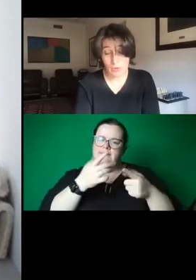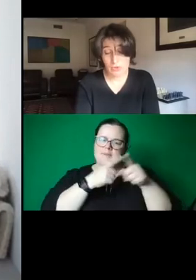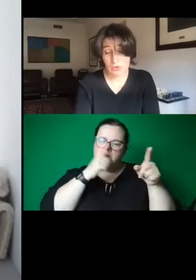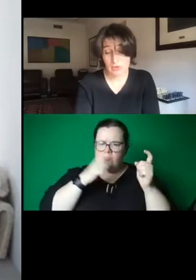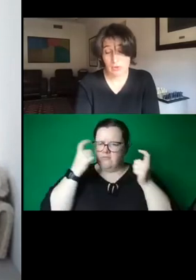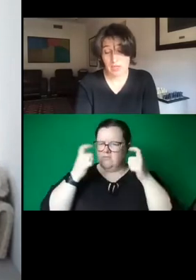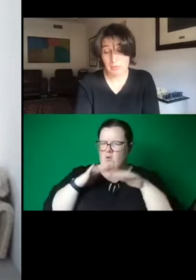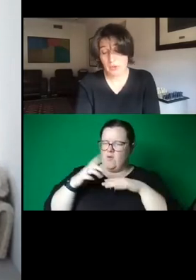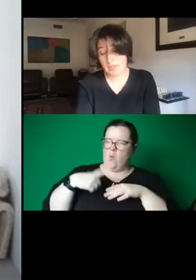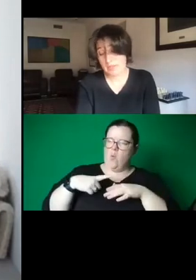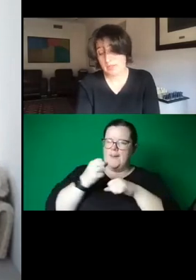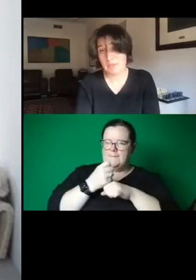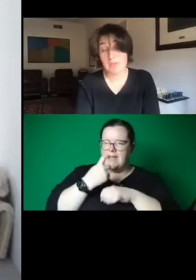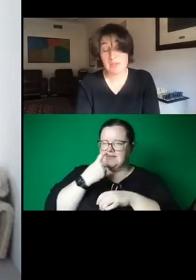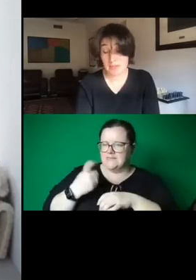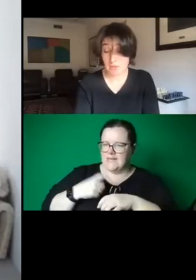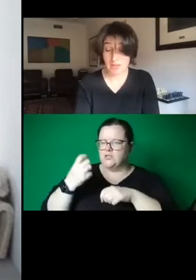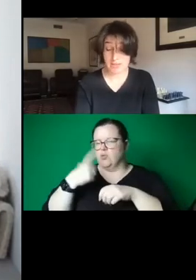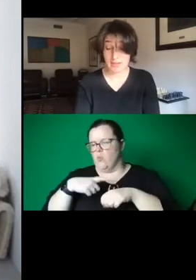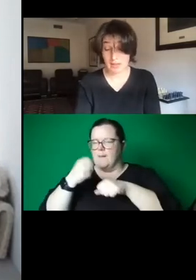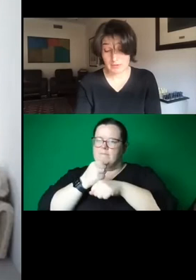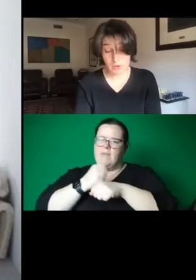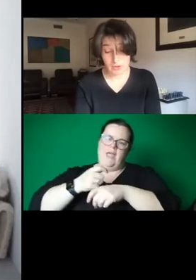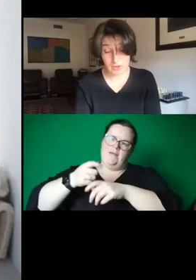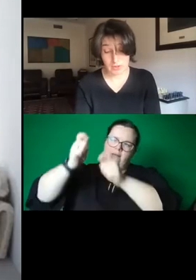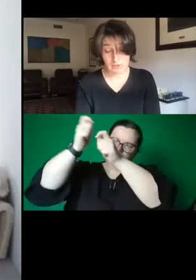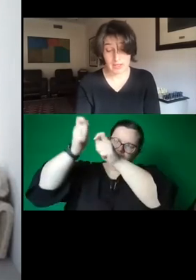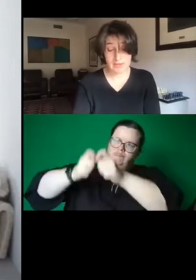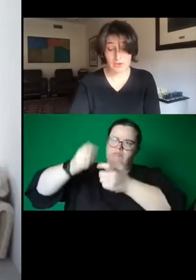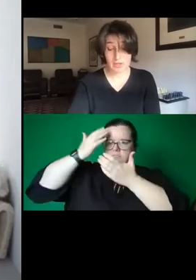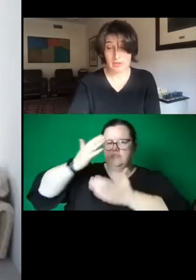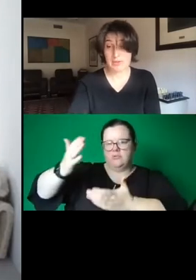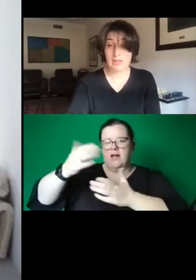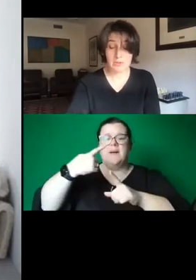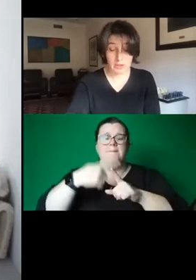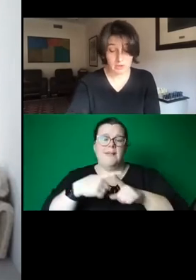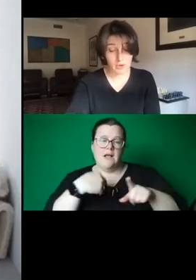they look like bodies simply symbolizing their lives lost in violent struggles as well as hopes